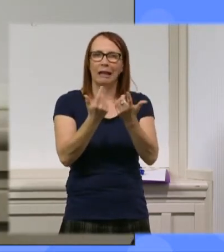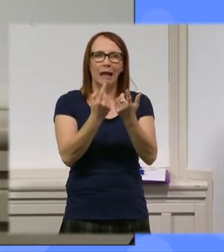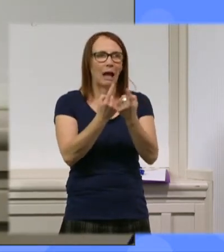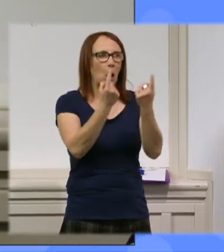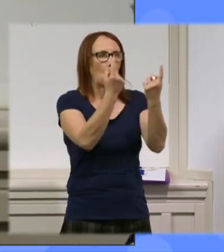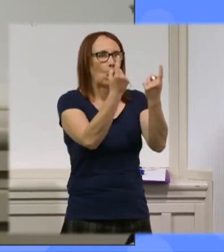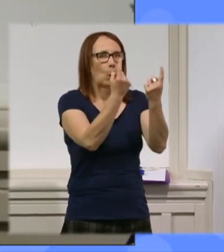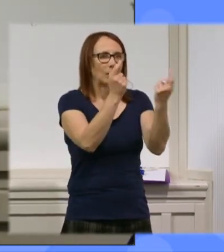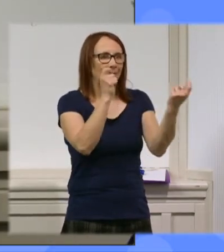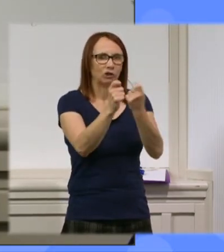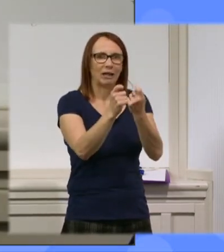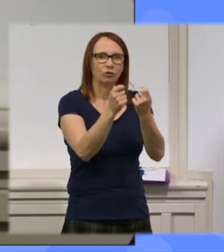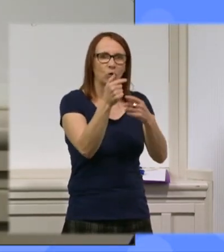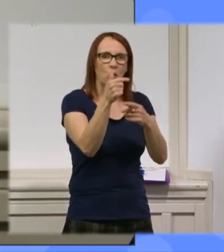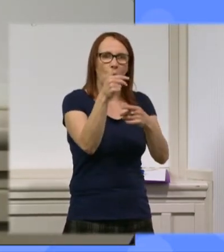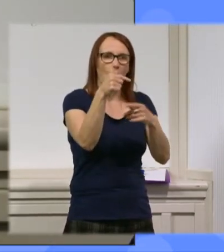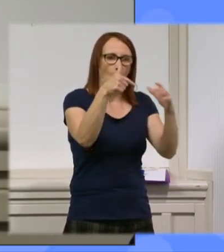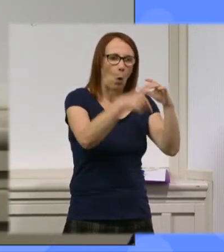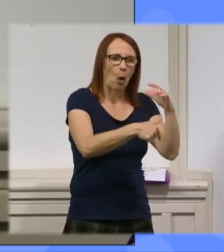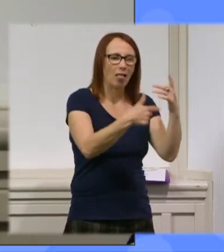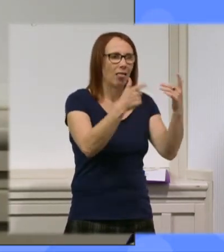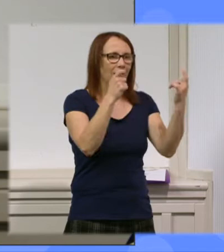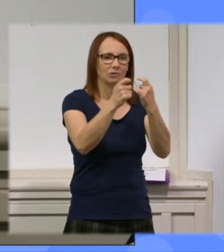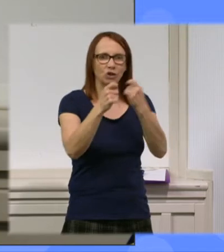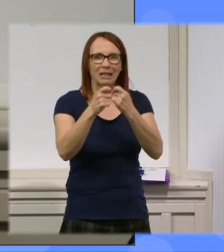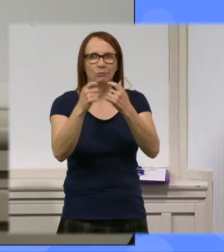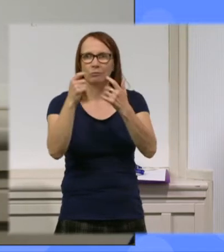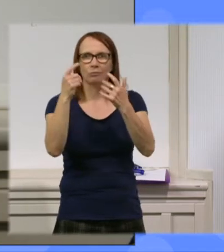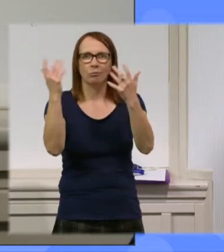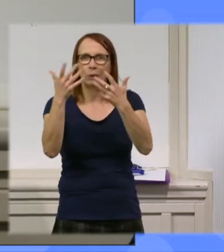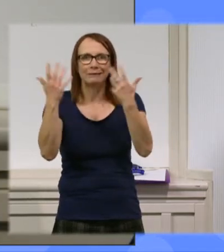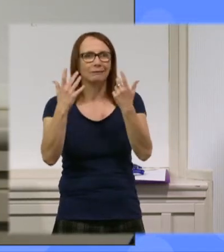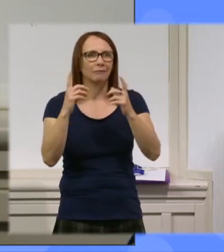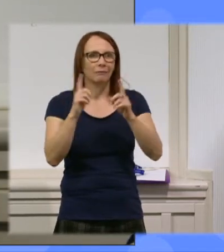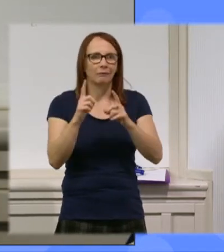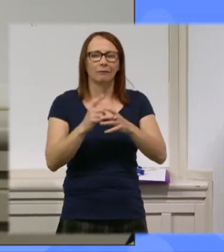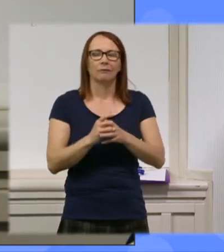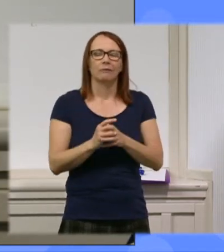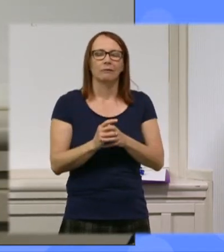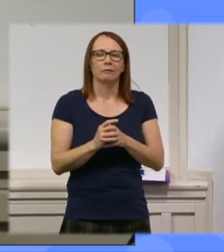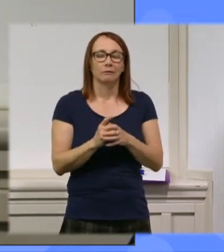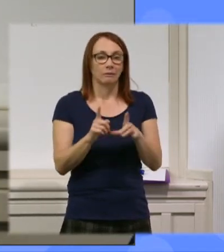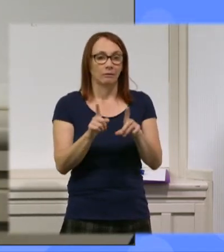from oil and gas over to renewable energy and the other side of that maybe not good is that a lot of our supply chain